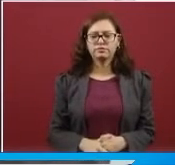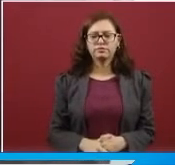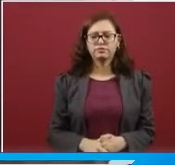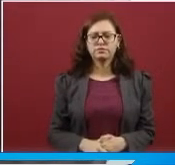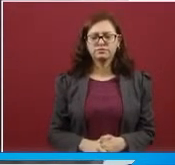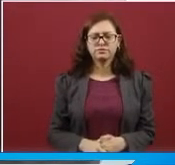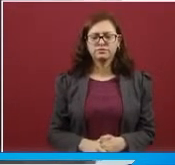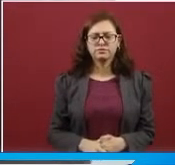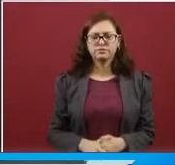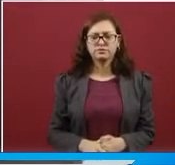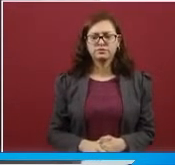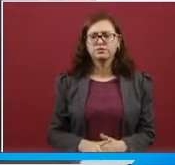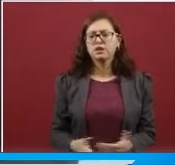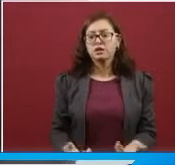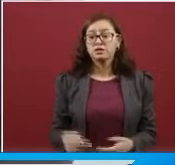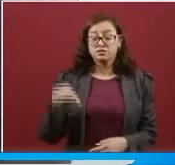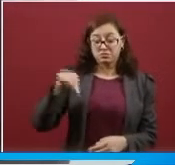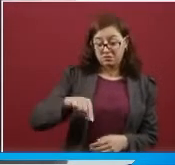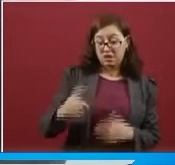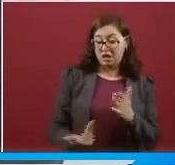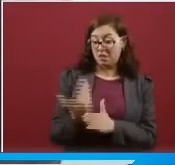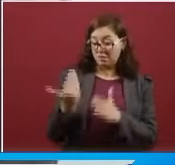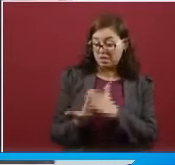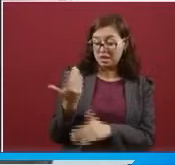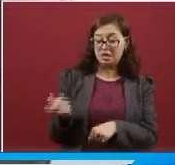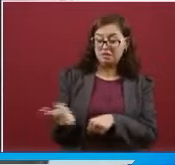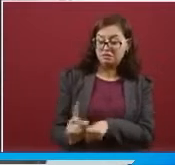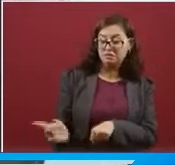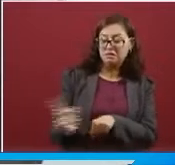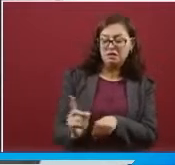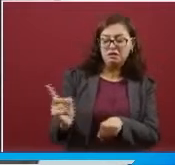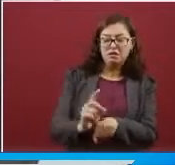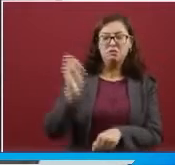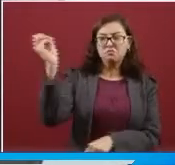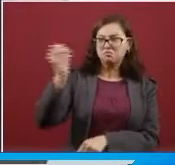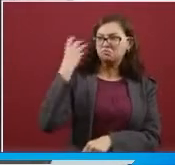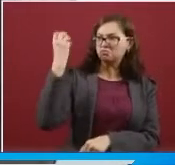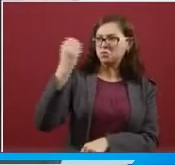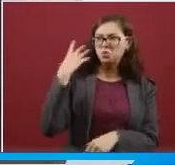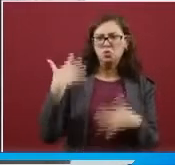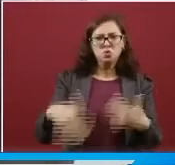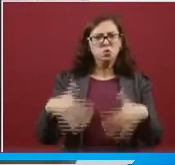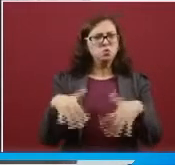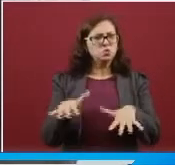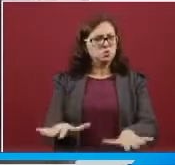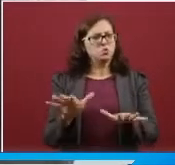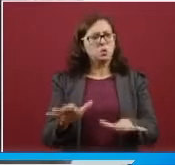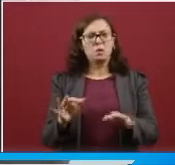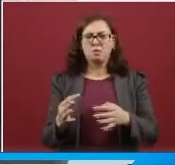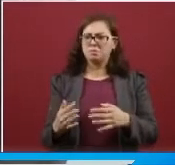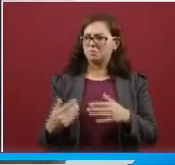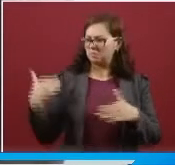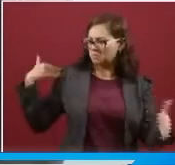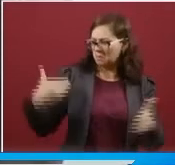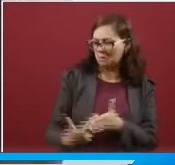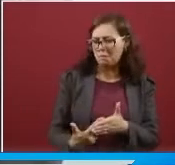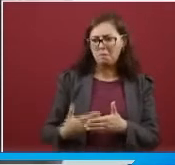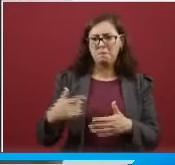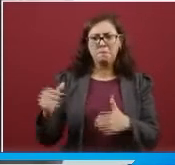official times will be used and the rates of the media will be renegotiated. There will no longer be annual contracts with the media